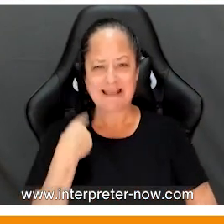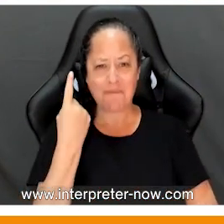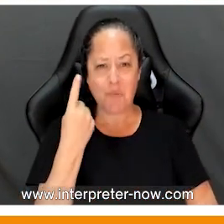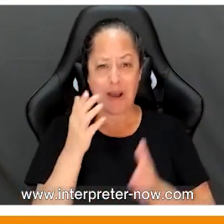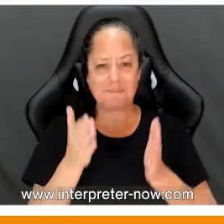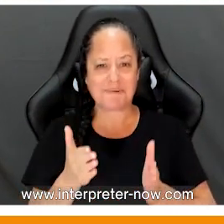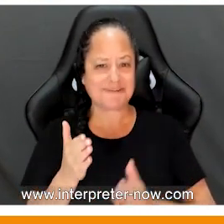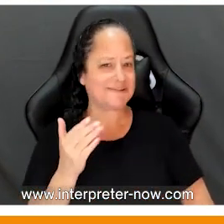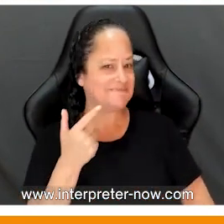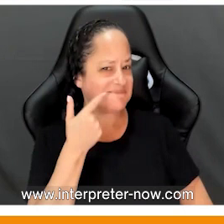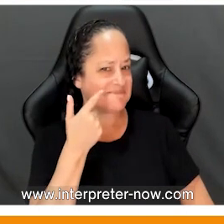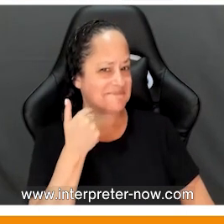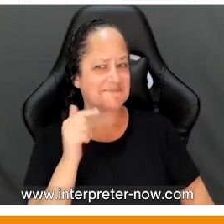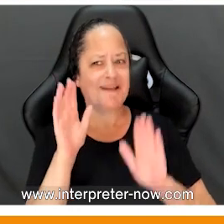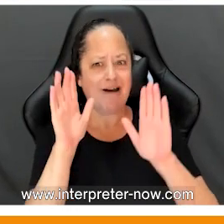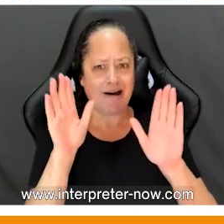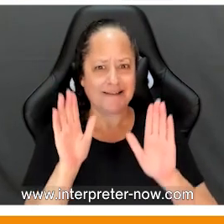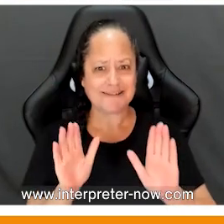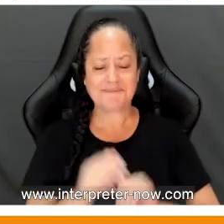Awesome!